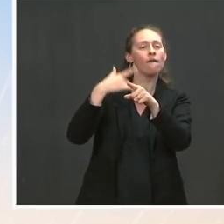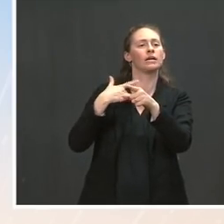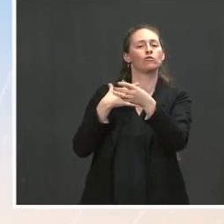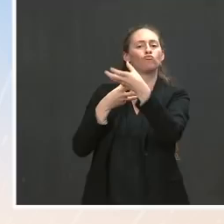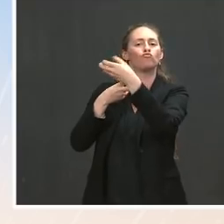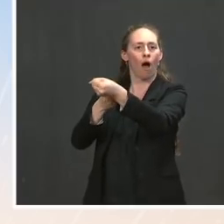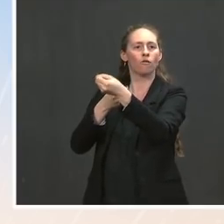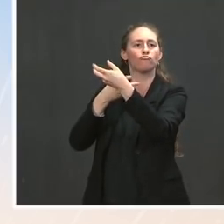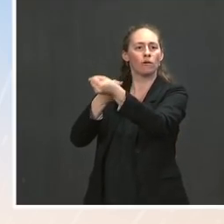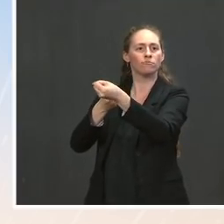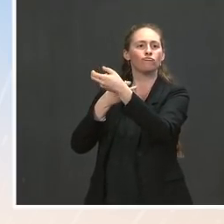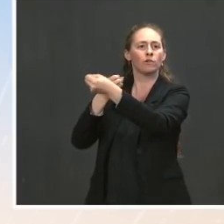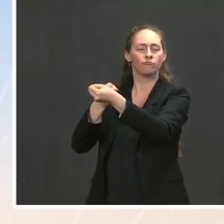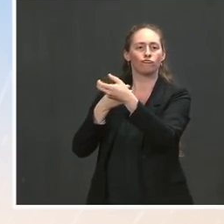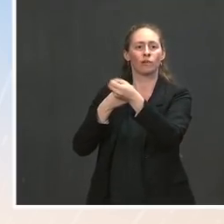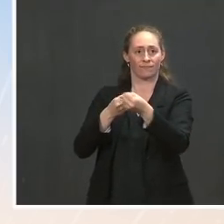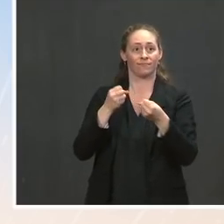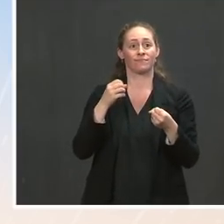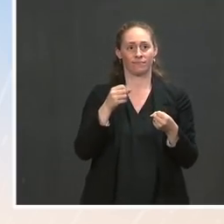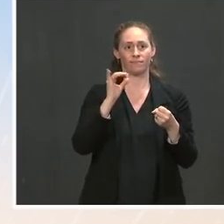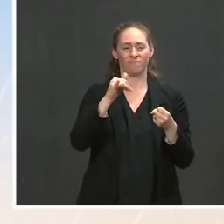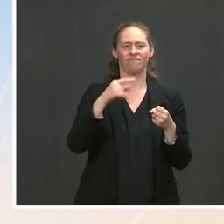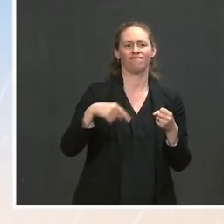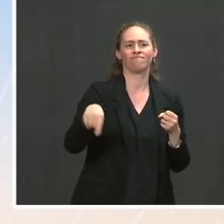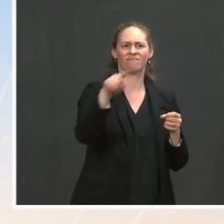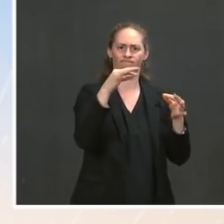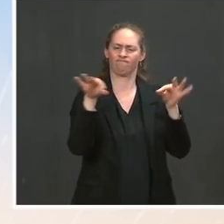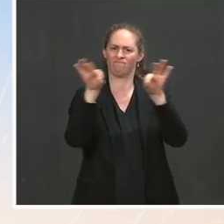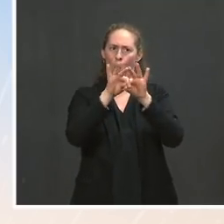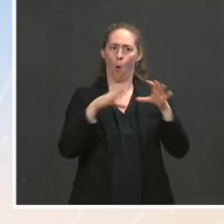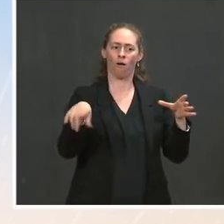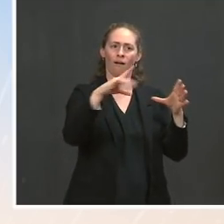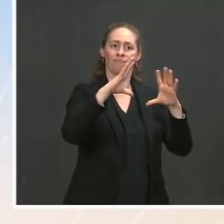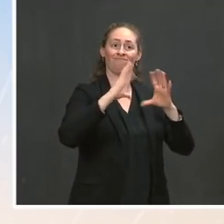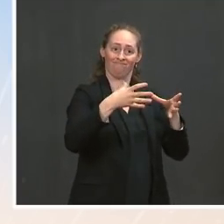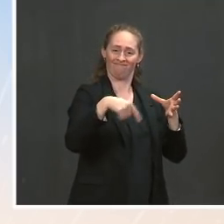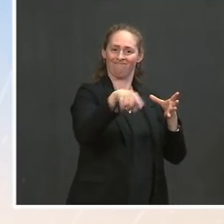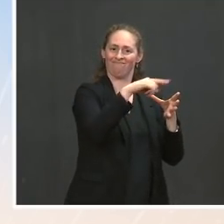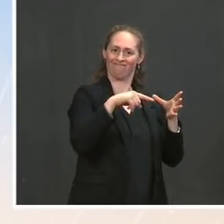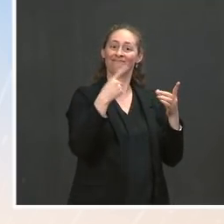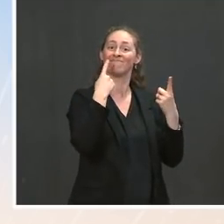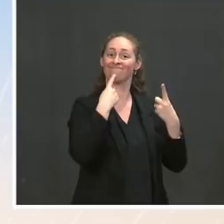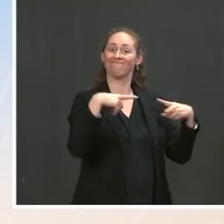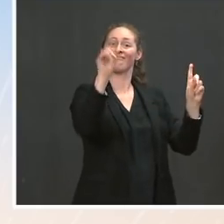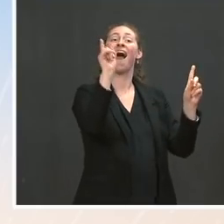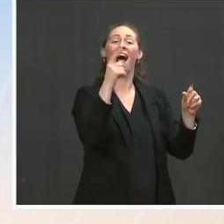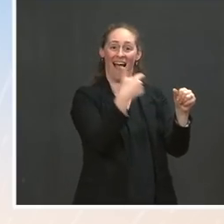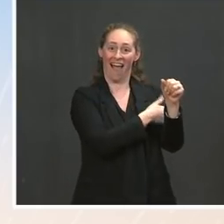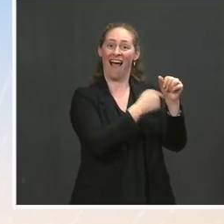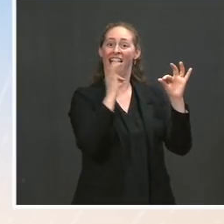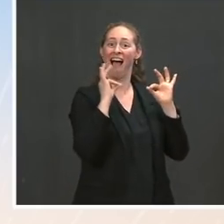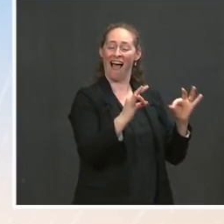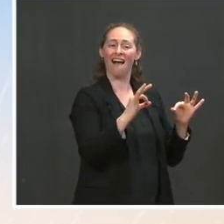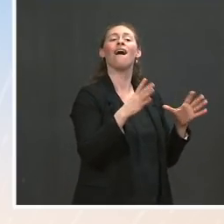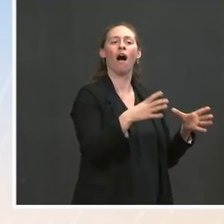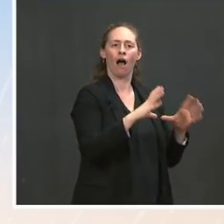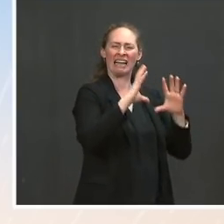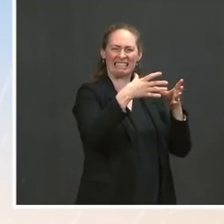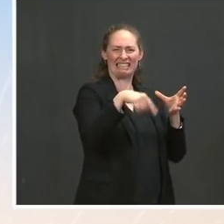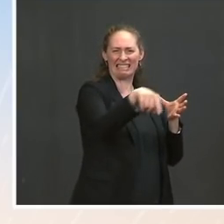That's good news, right? But we have seen concern about, and what we still have concern about, is access. That is the big issue